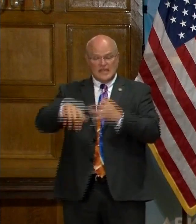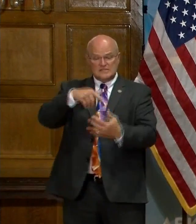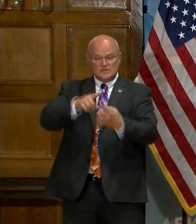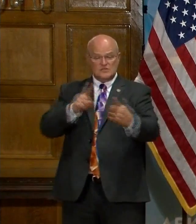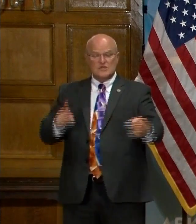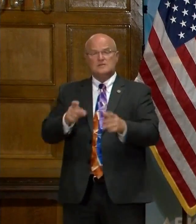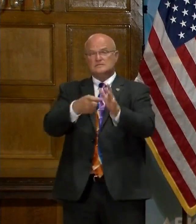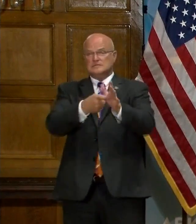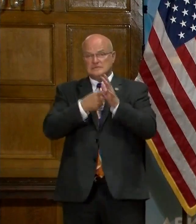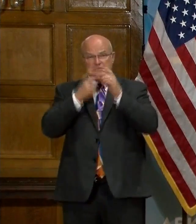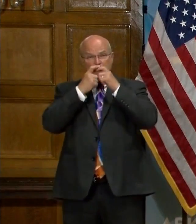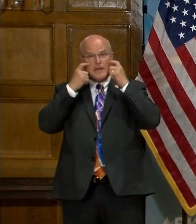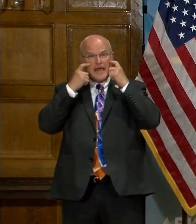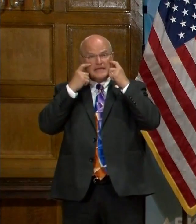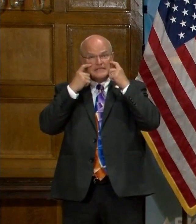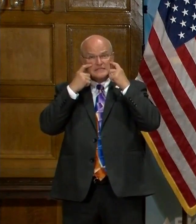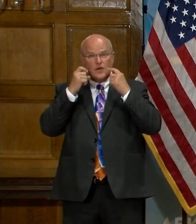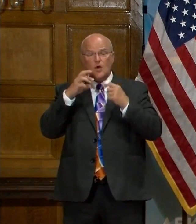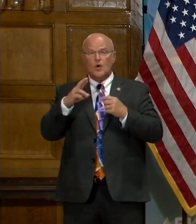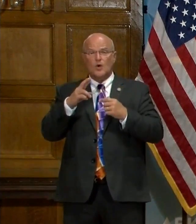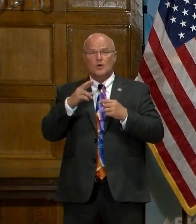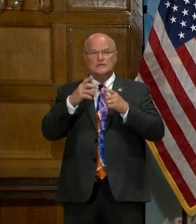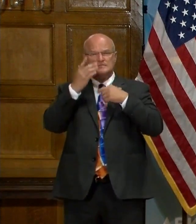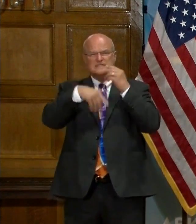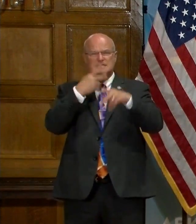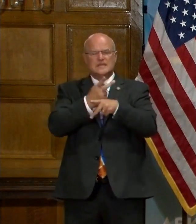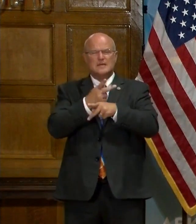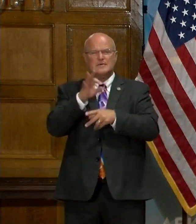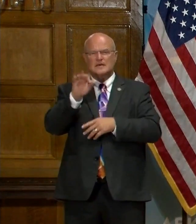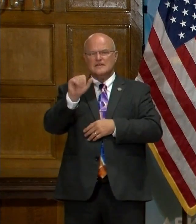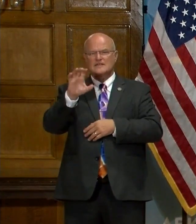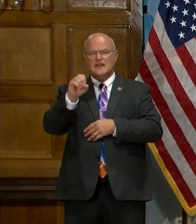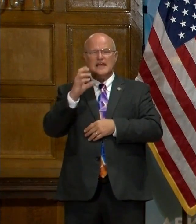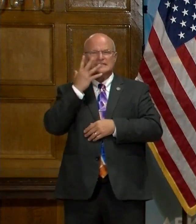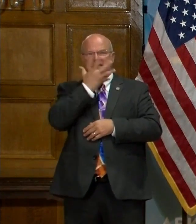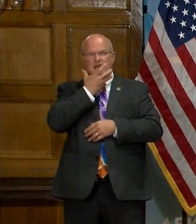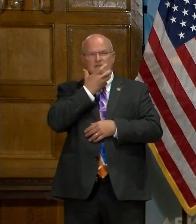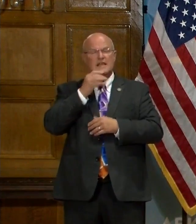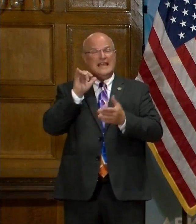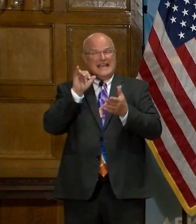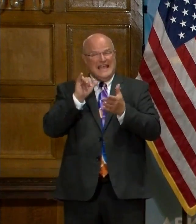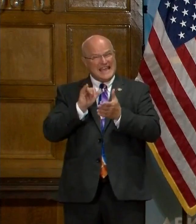THE PUBLIC BECAUSE THERE HAS BEEN SO MUCH PUBLICITY ON THE IMPORTANCE OF WEARING A MASK, OF SOCIAL DISTANCING. WE REQUIRE THAT IN STATE GOVERNMENT WHERE IF YOU CAN'T